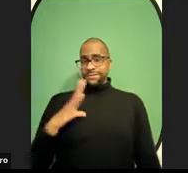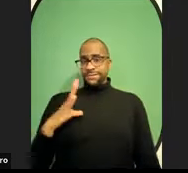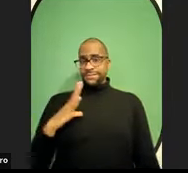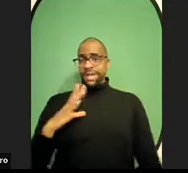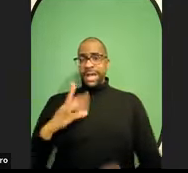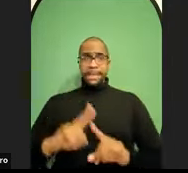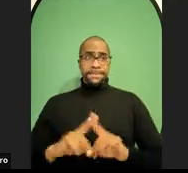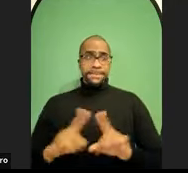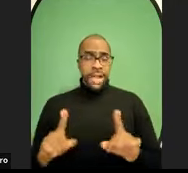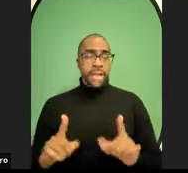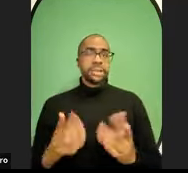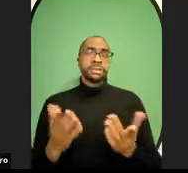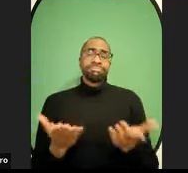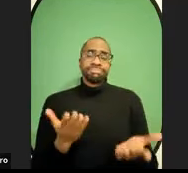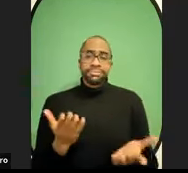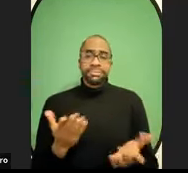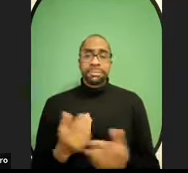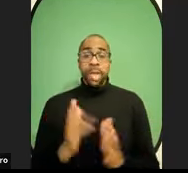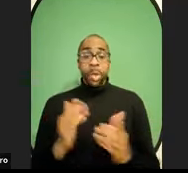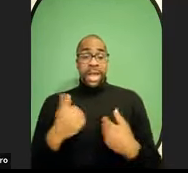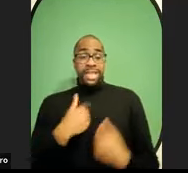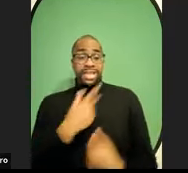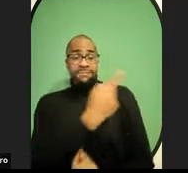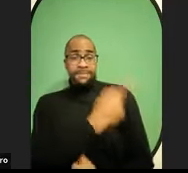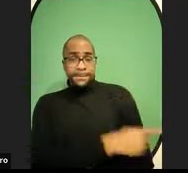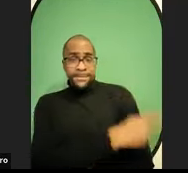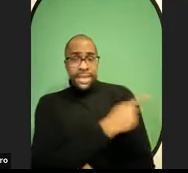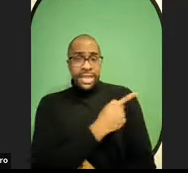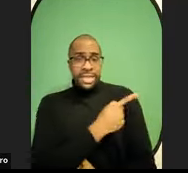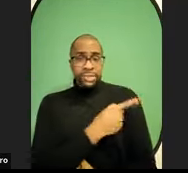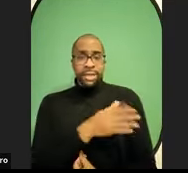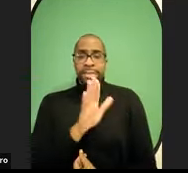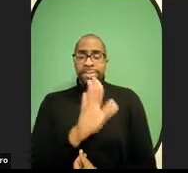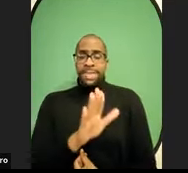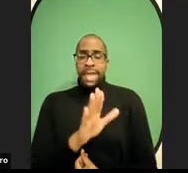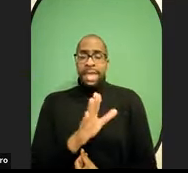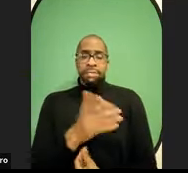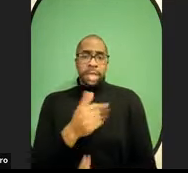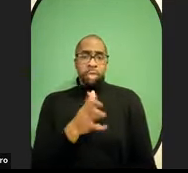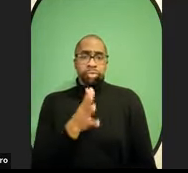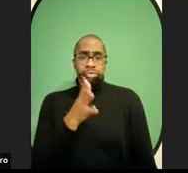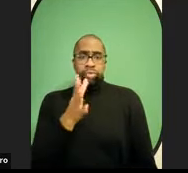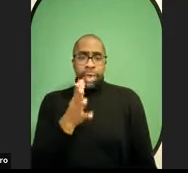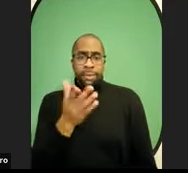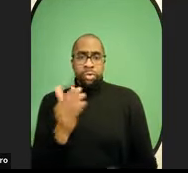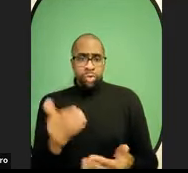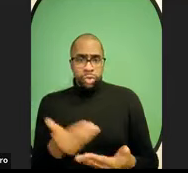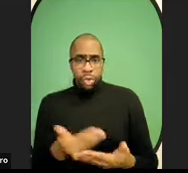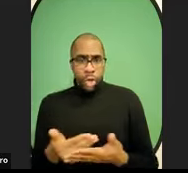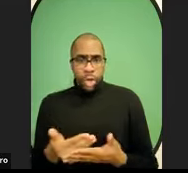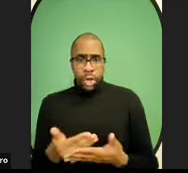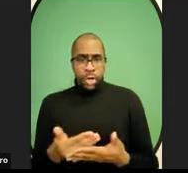lot of us would be. fine. But, you know But you know I have a P you know I have a Patient that.